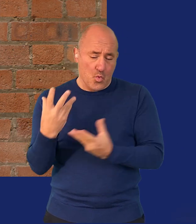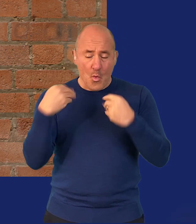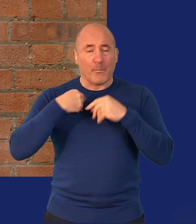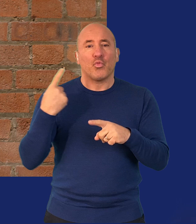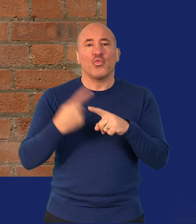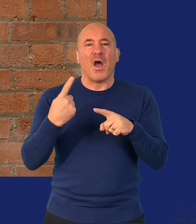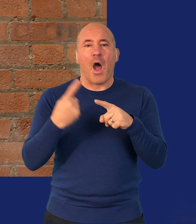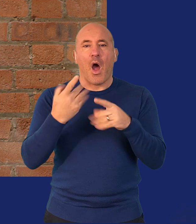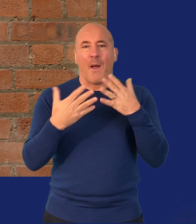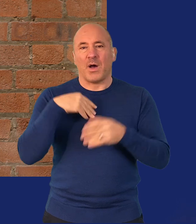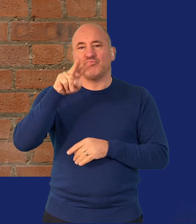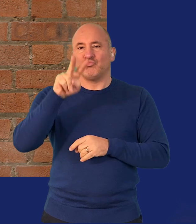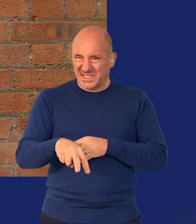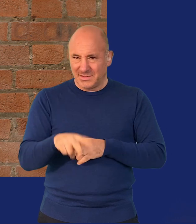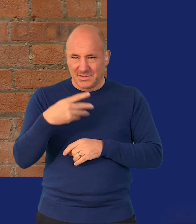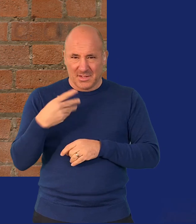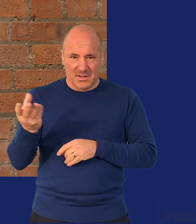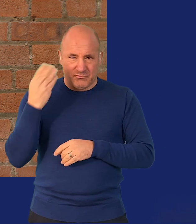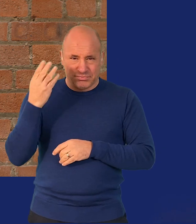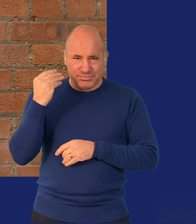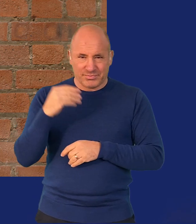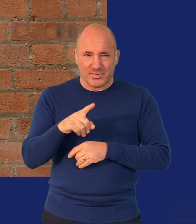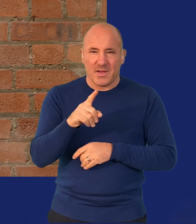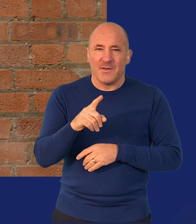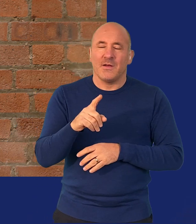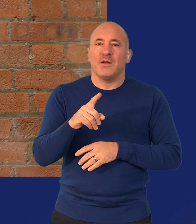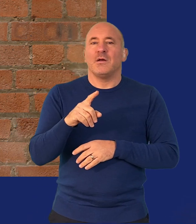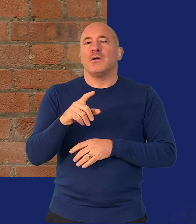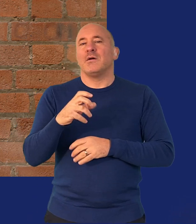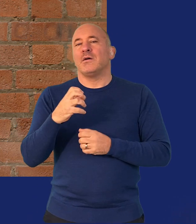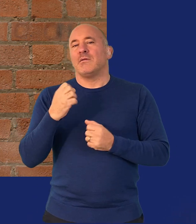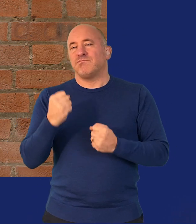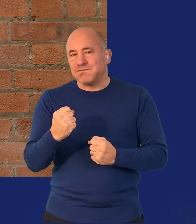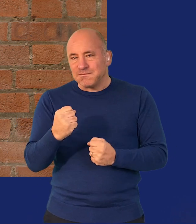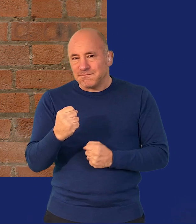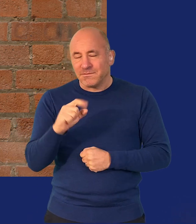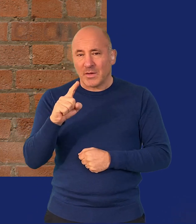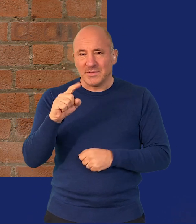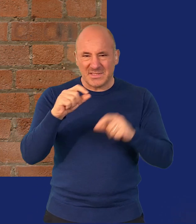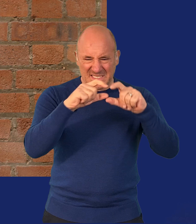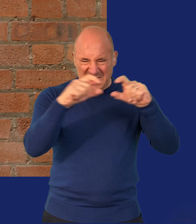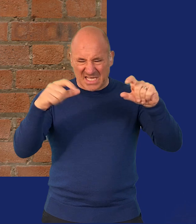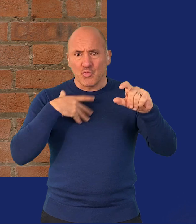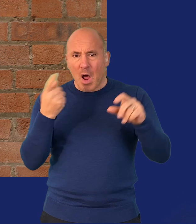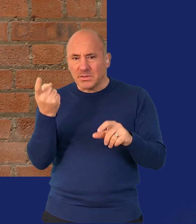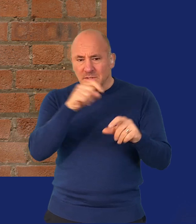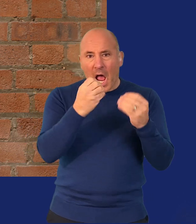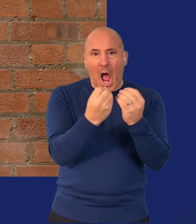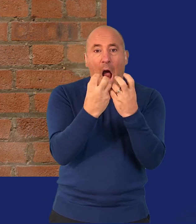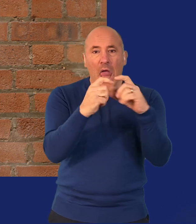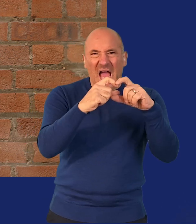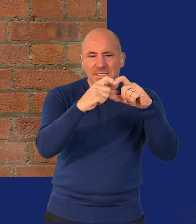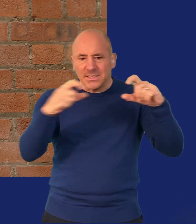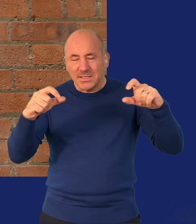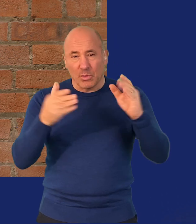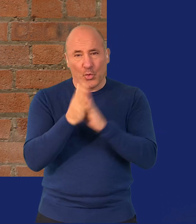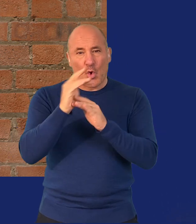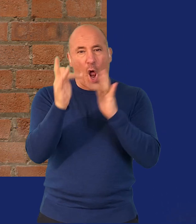By listening, but when you can't flipping highlight text and on the e-learning,